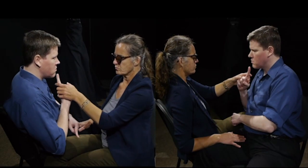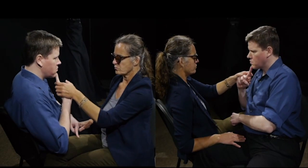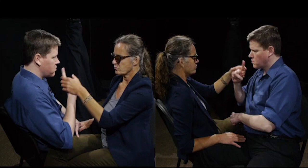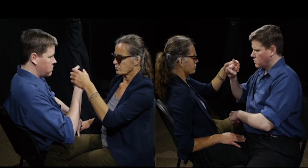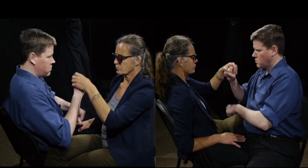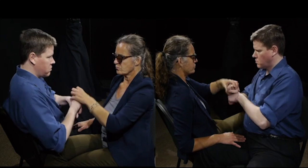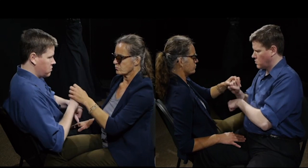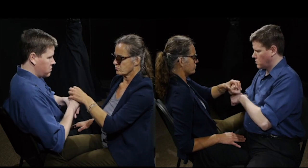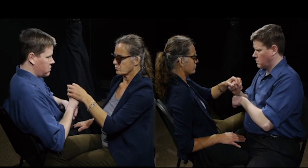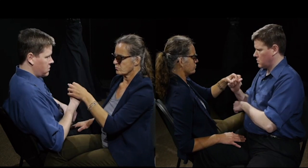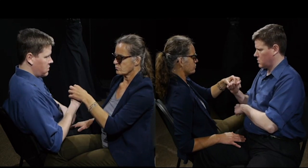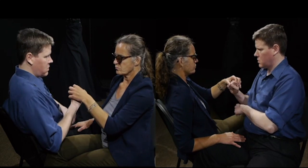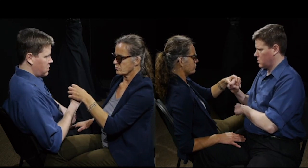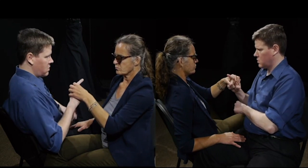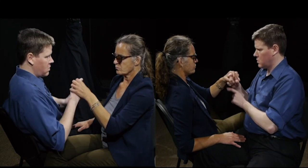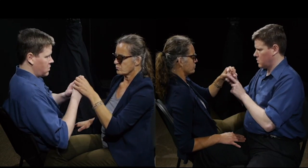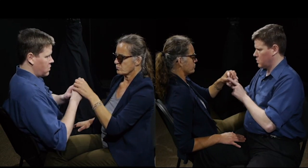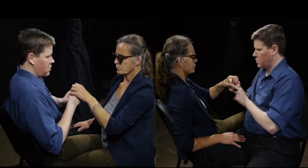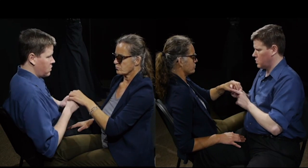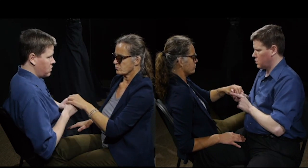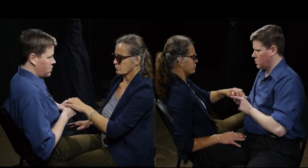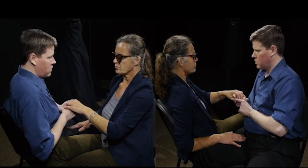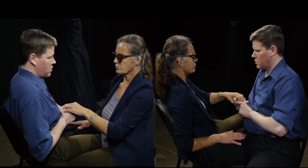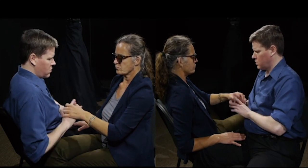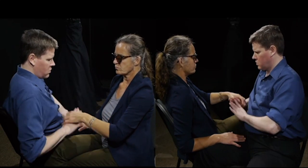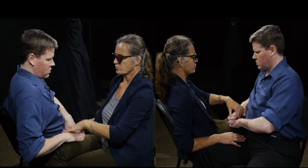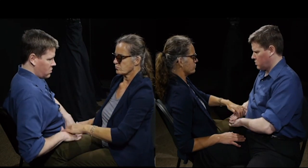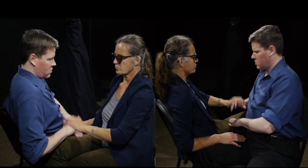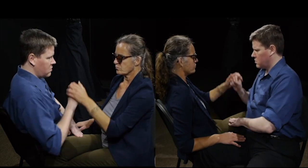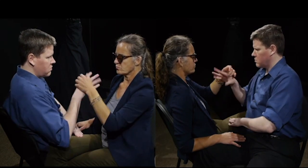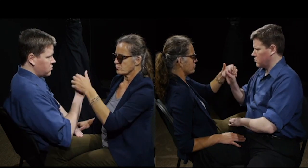[John] The core vocabulary is made up of words you would expect to find in an ASL dictionary: